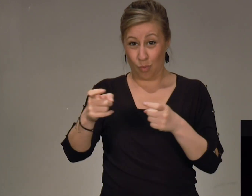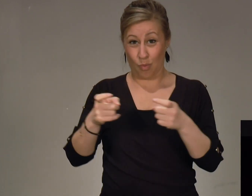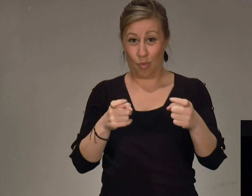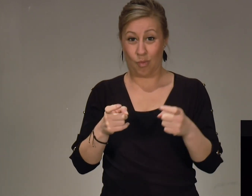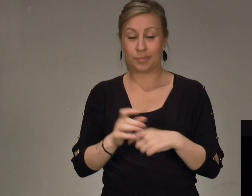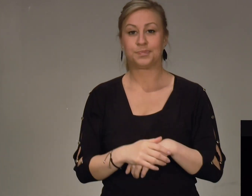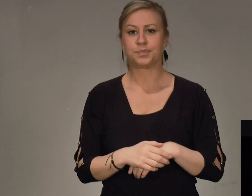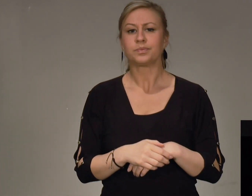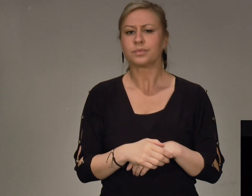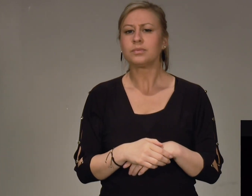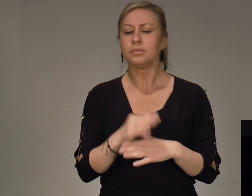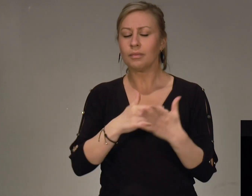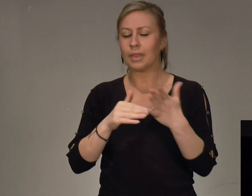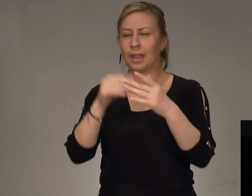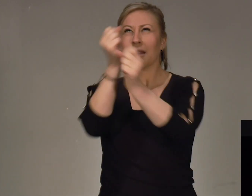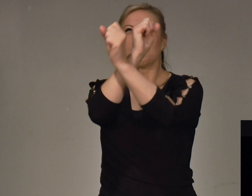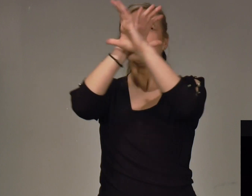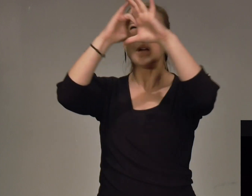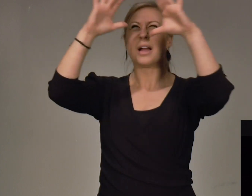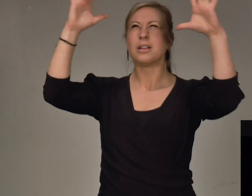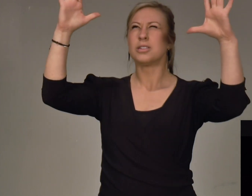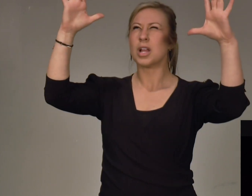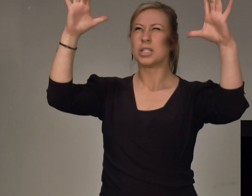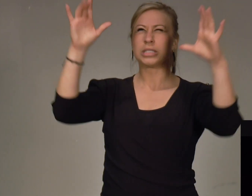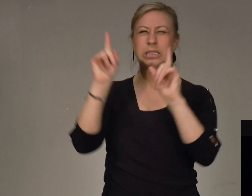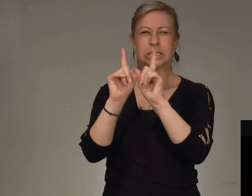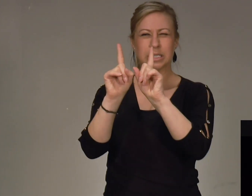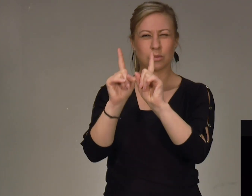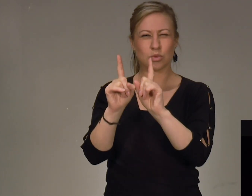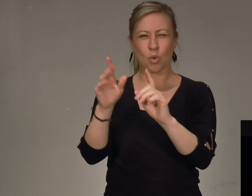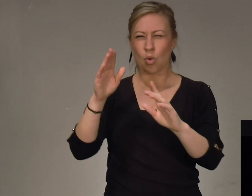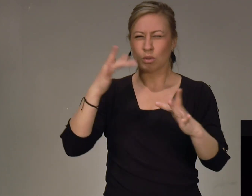the scene. The disciples are worrying about the persecution. They're fearful of